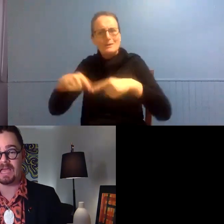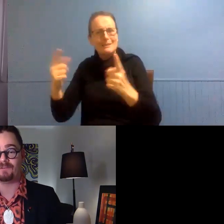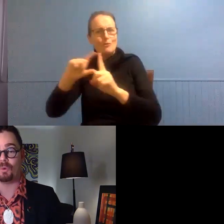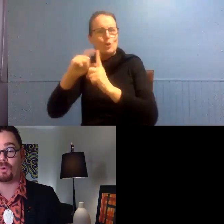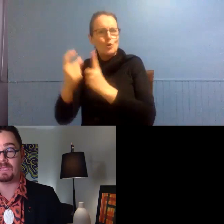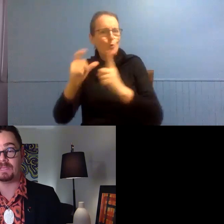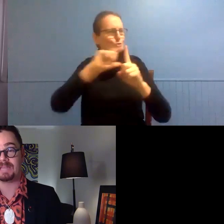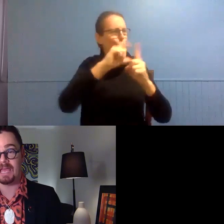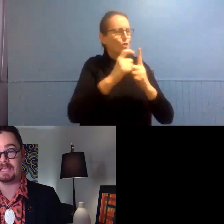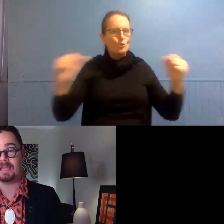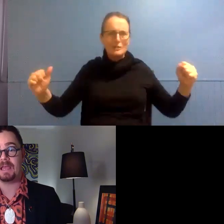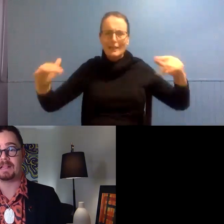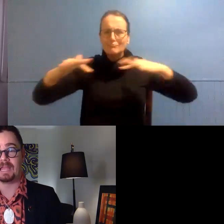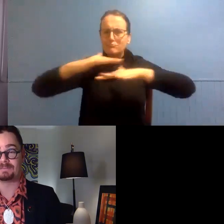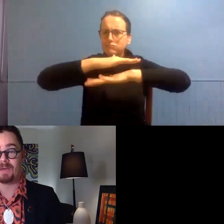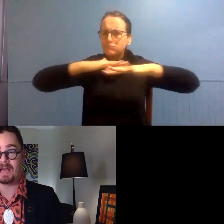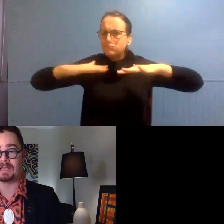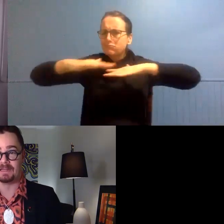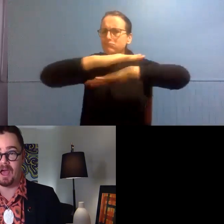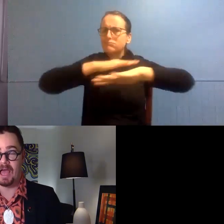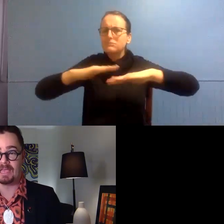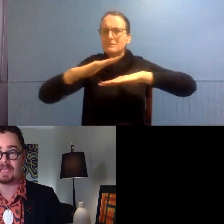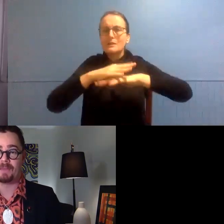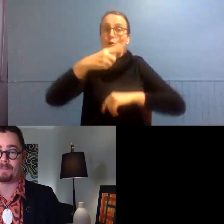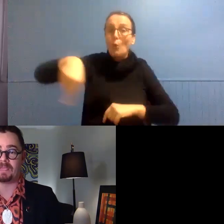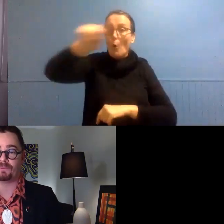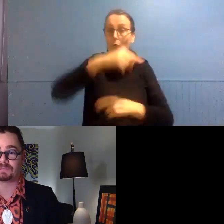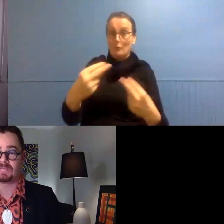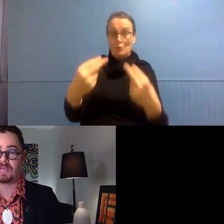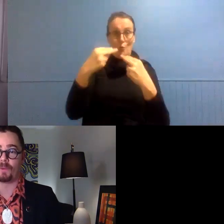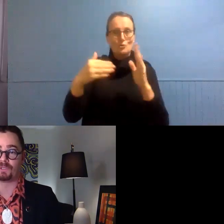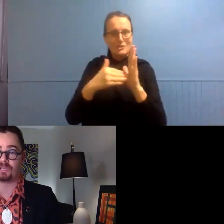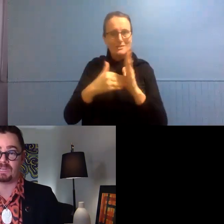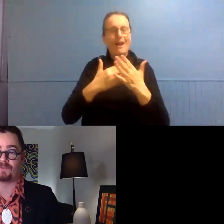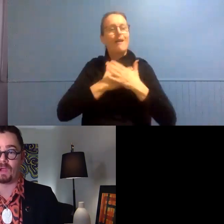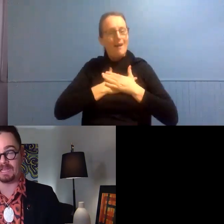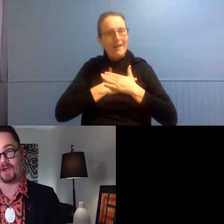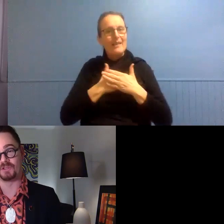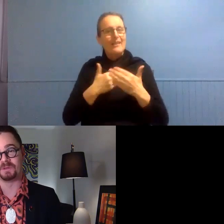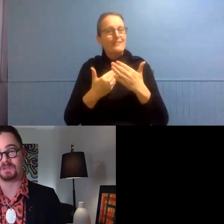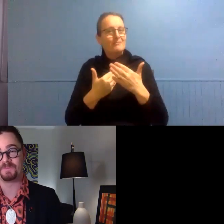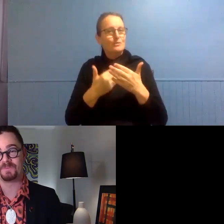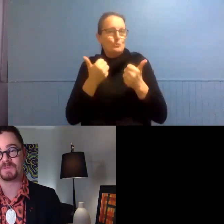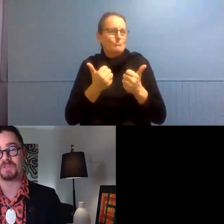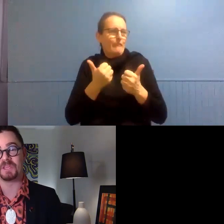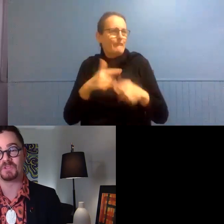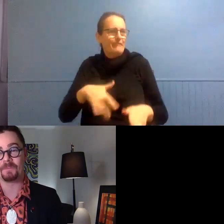To have you all here today, lends Mark and I and my peoples an opportunity of great encouragement. Thank you so much for your time, everyone.